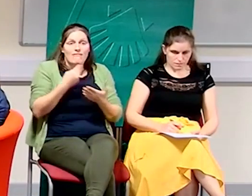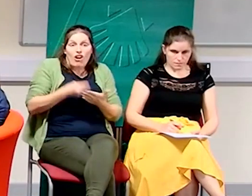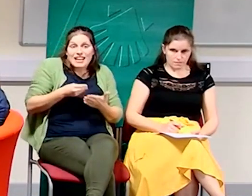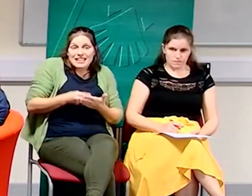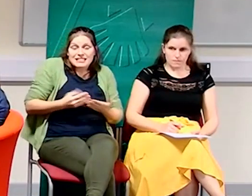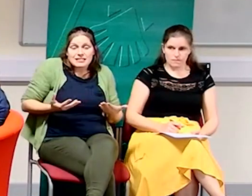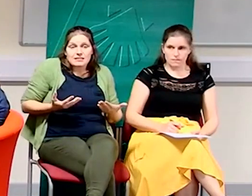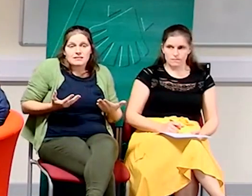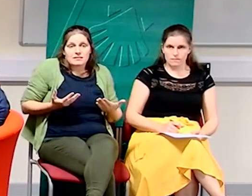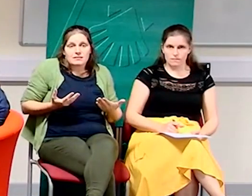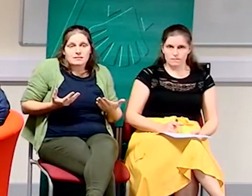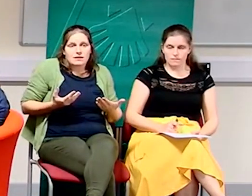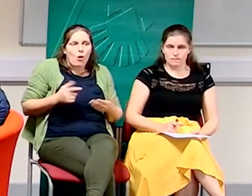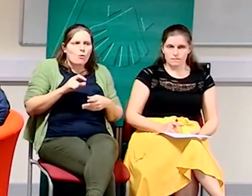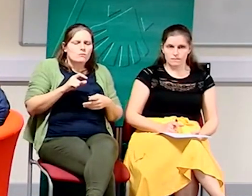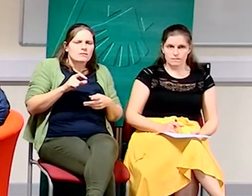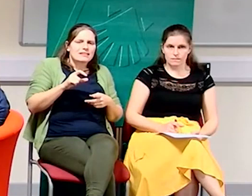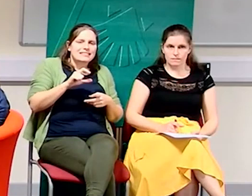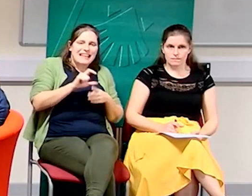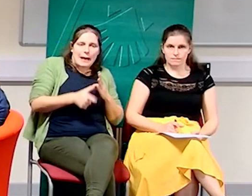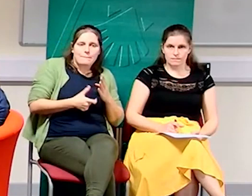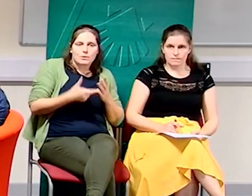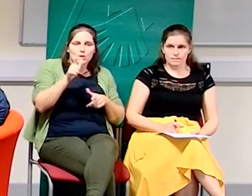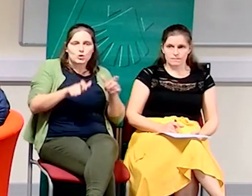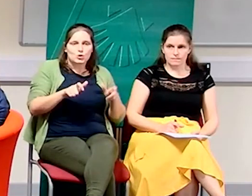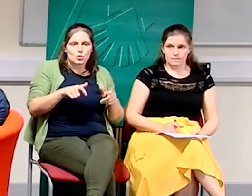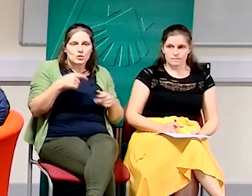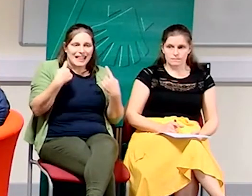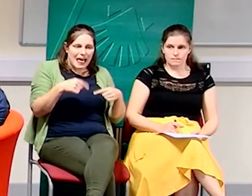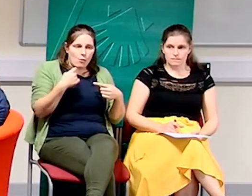do know about that that's a really long process you have to have your assessment